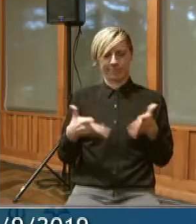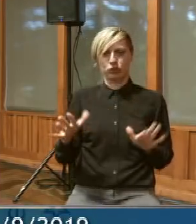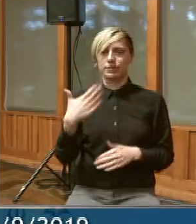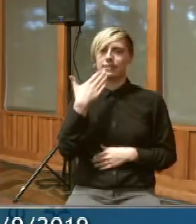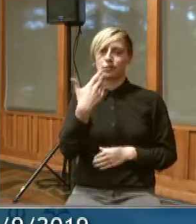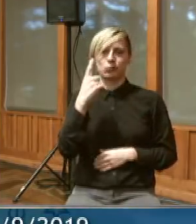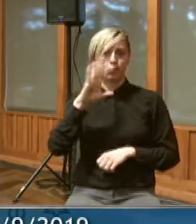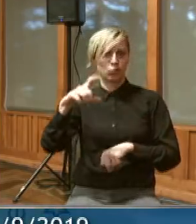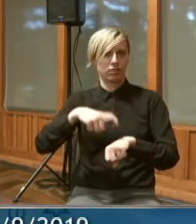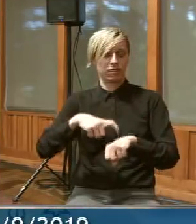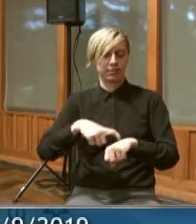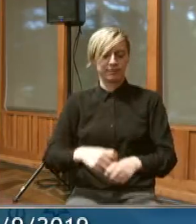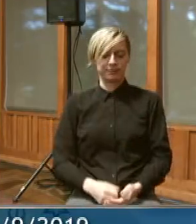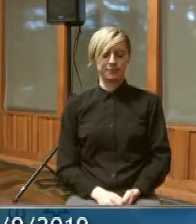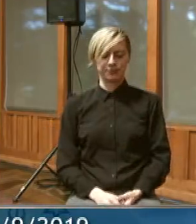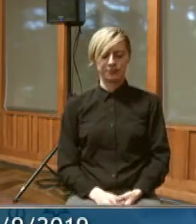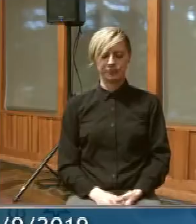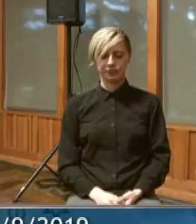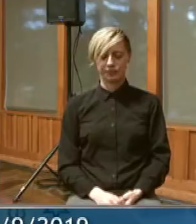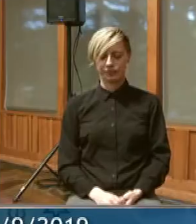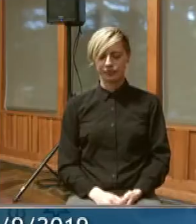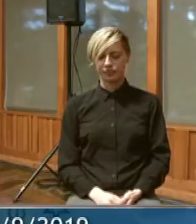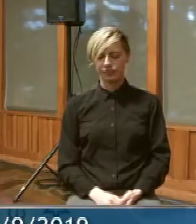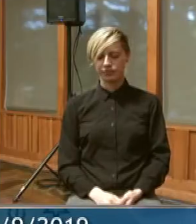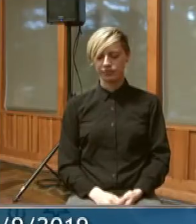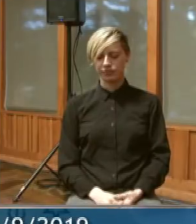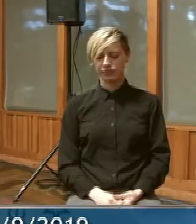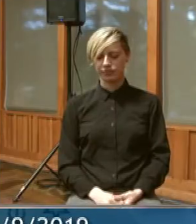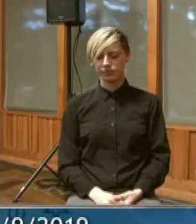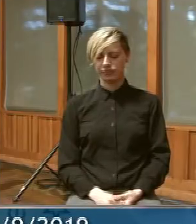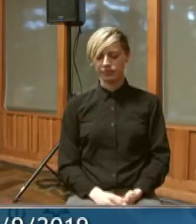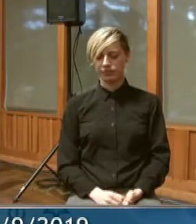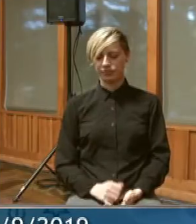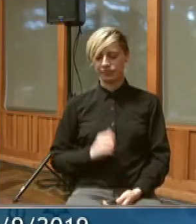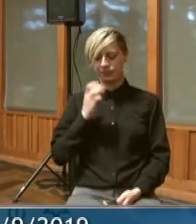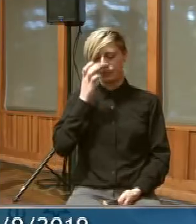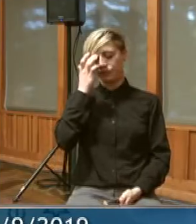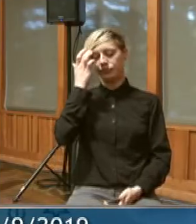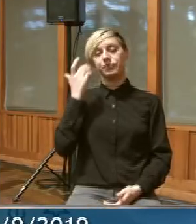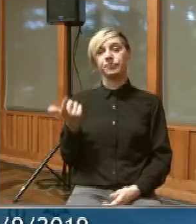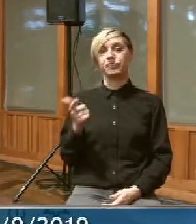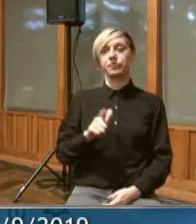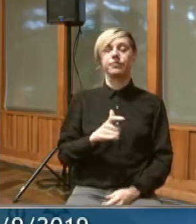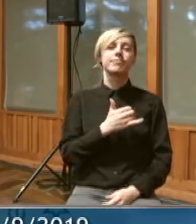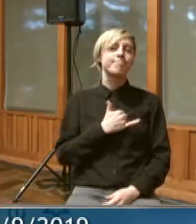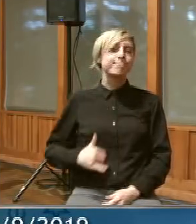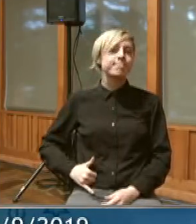WE WANT TO BE RESPECTFUL -- >> RIGHT IN FRONT OF ME. THOSE ARE THE TWO THINGS I WANTED TO TALK ABOUT.